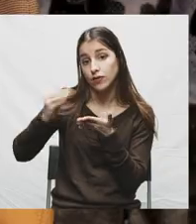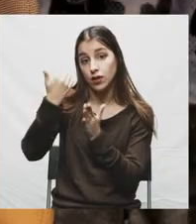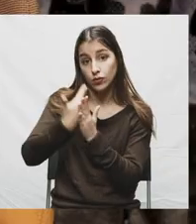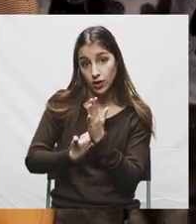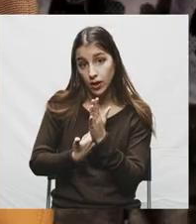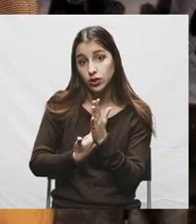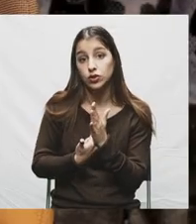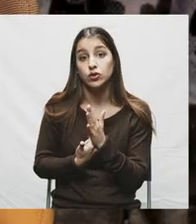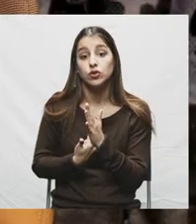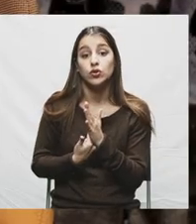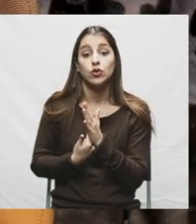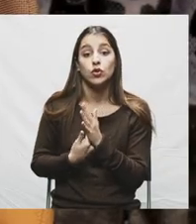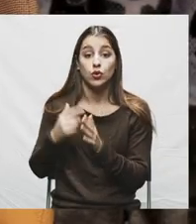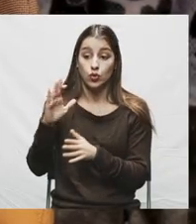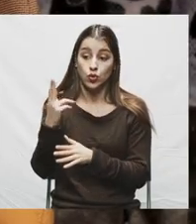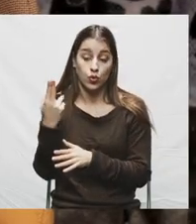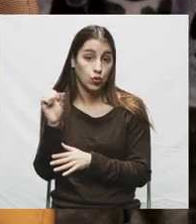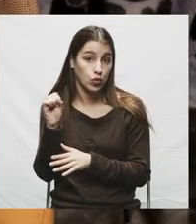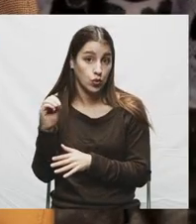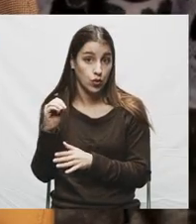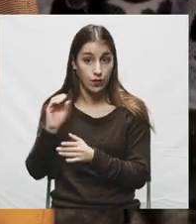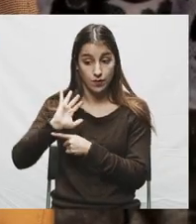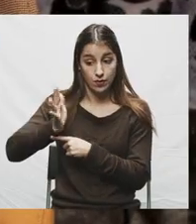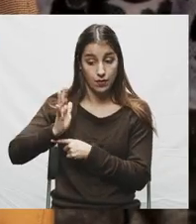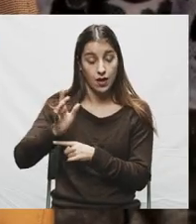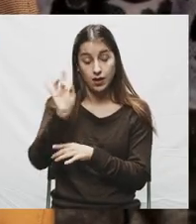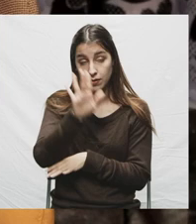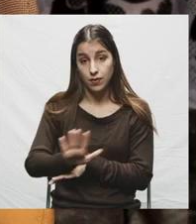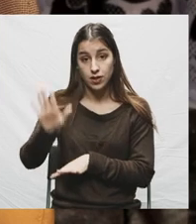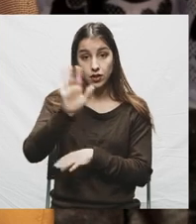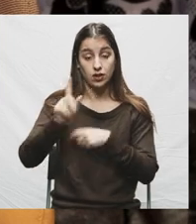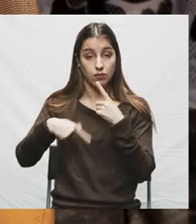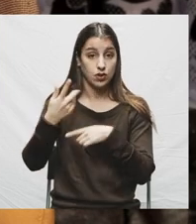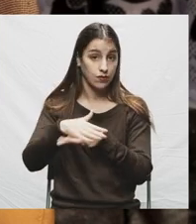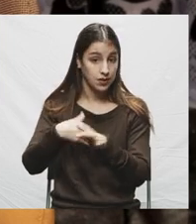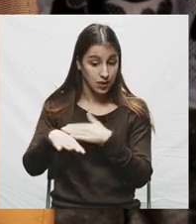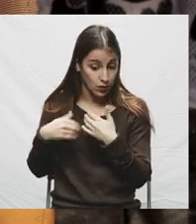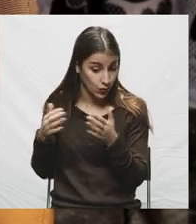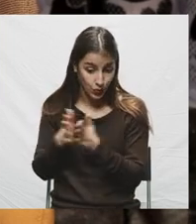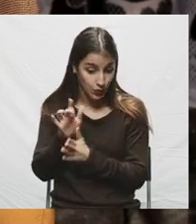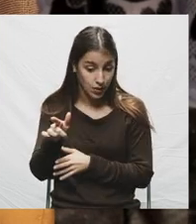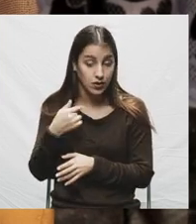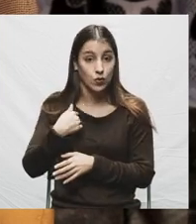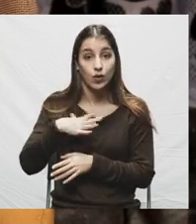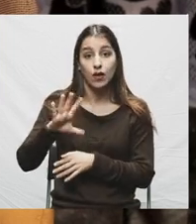writing a few texts… Hugo recording images, then cooking all of it, asking what do we want to talk about…